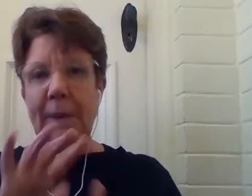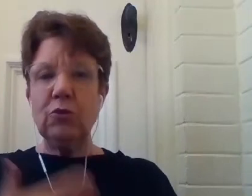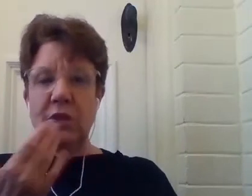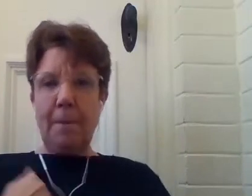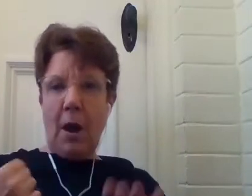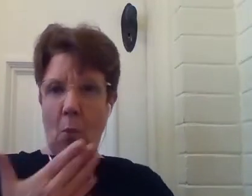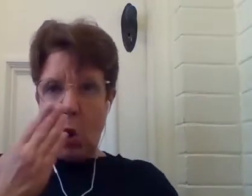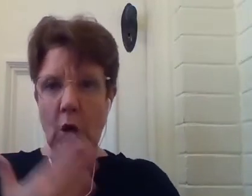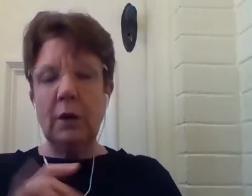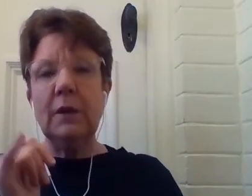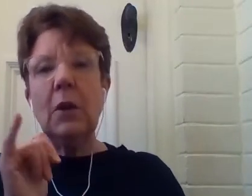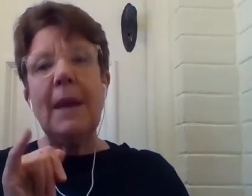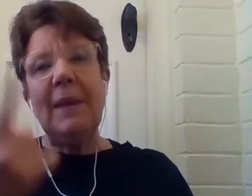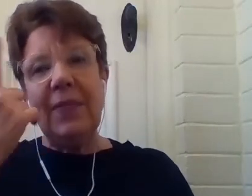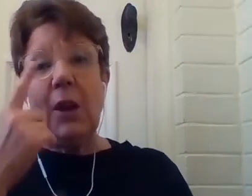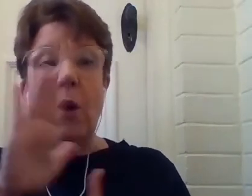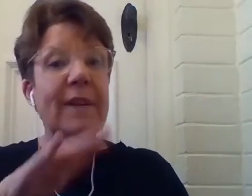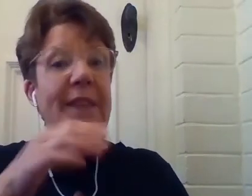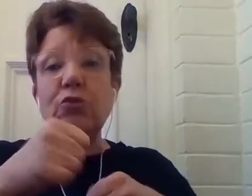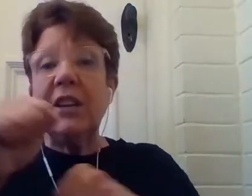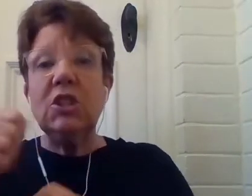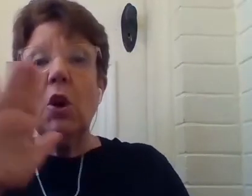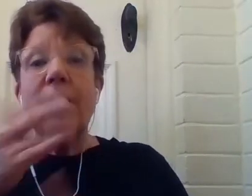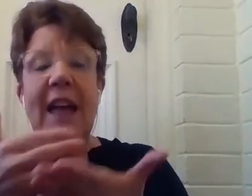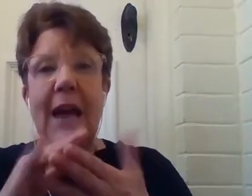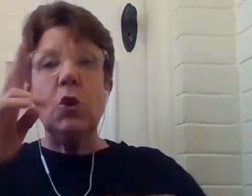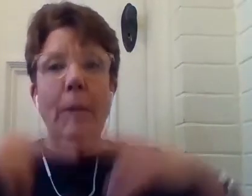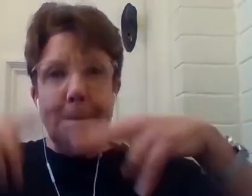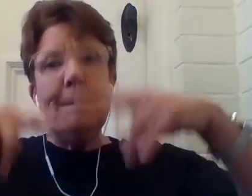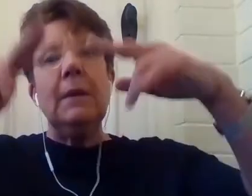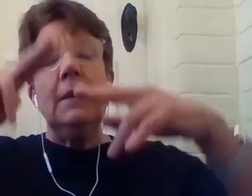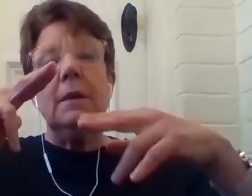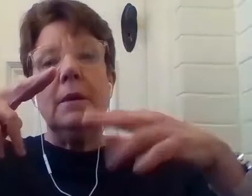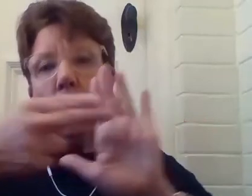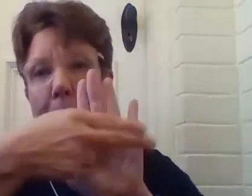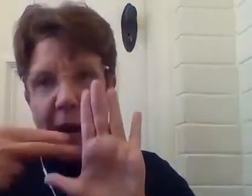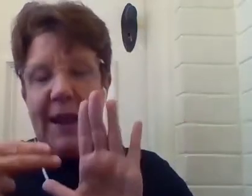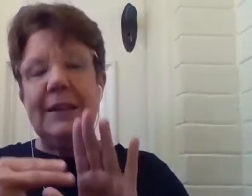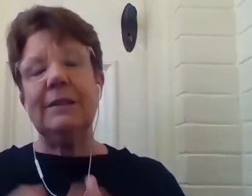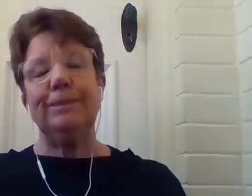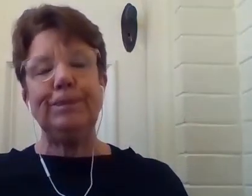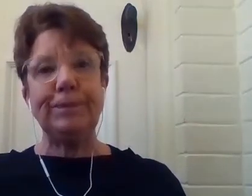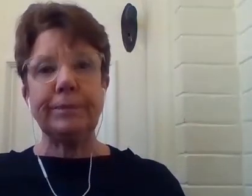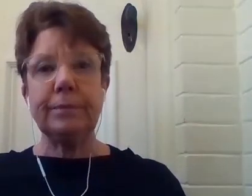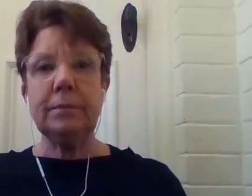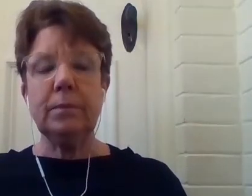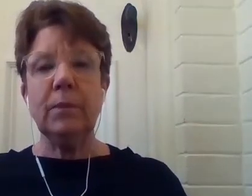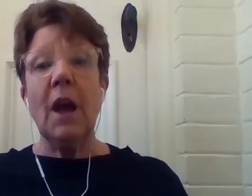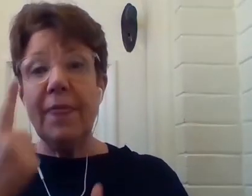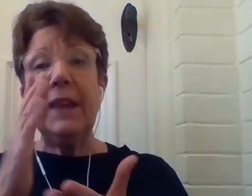suppose, Lucas, it depend if you're just starting your brand or have